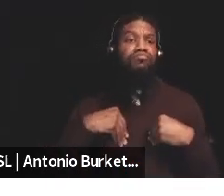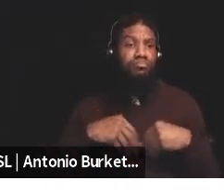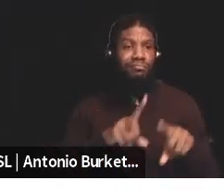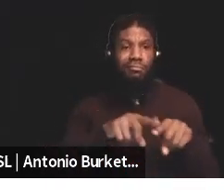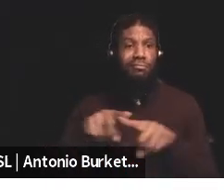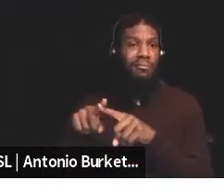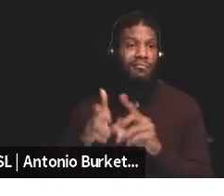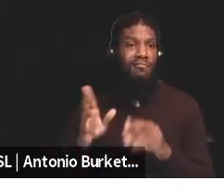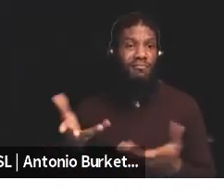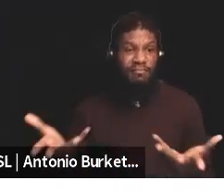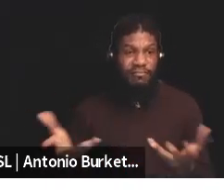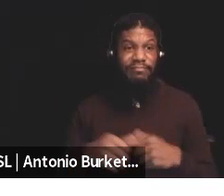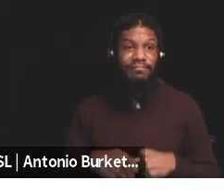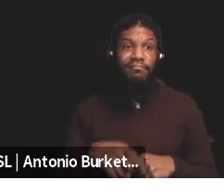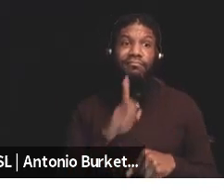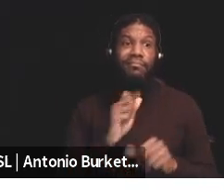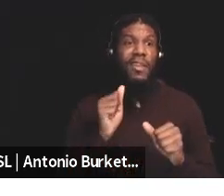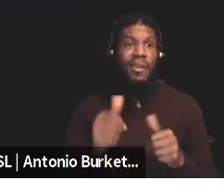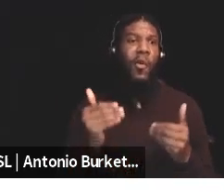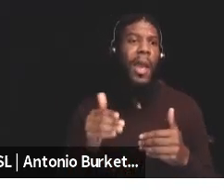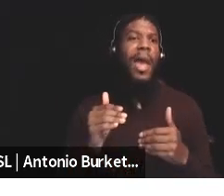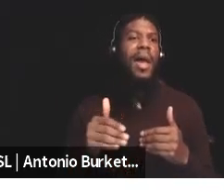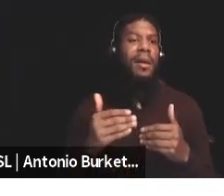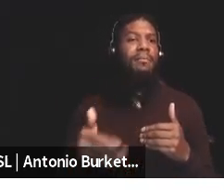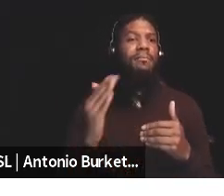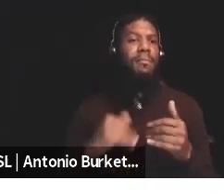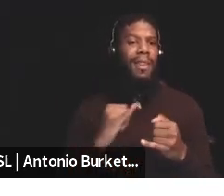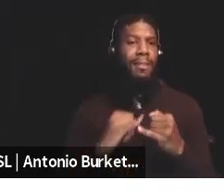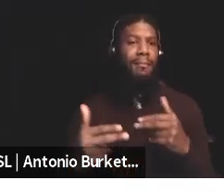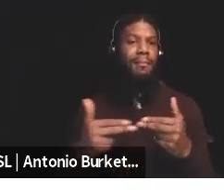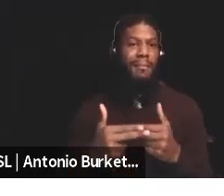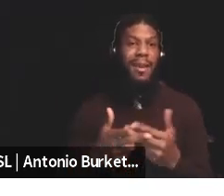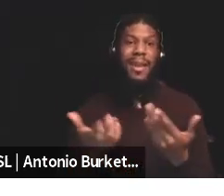So with that, we can go to the last slide, and we really just wanted to spend the remaining time